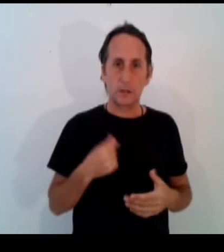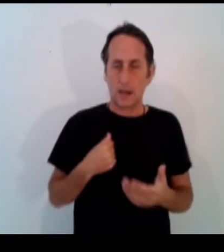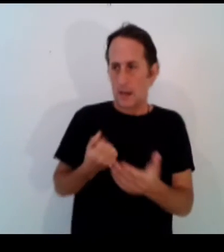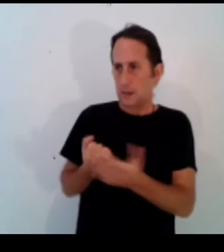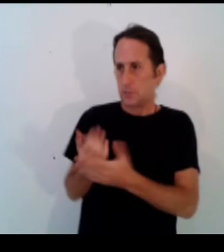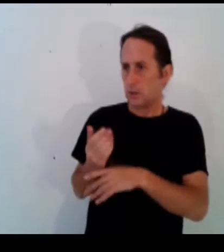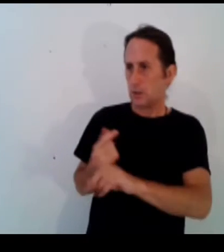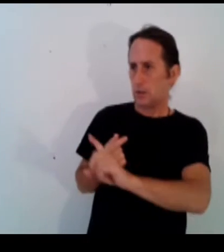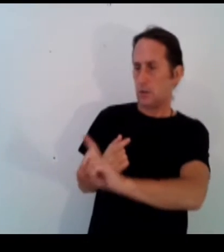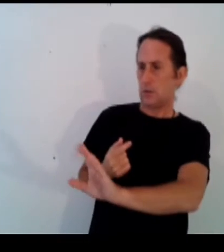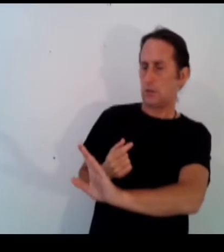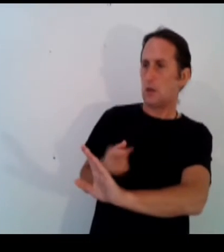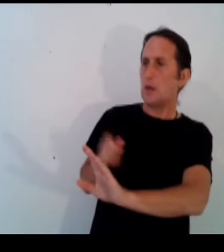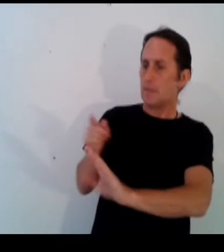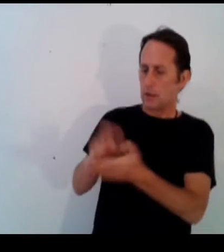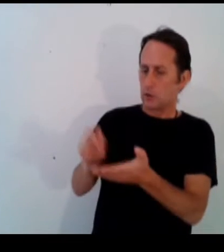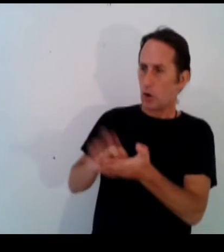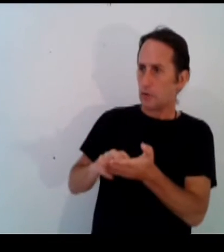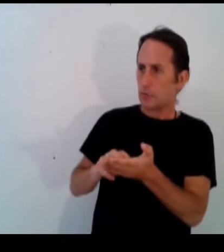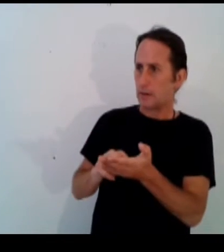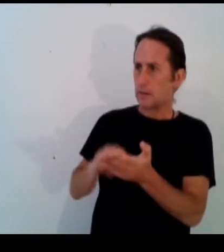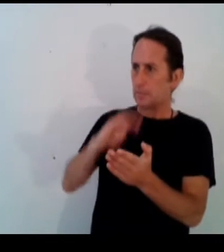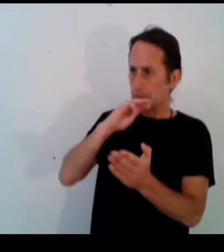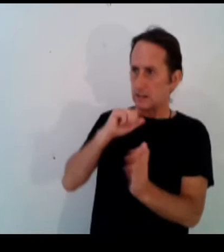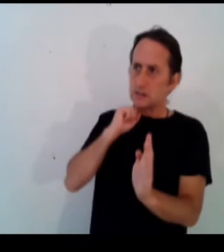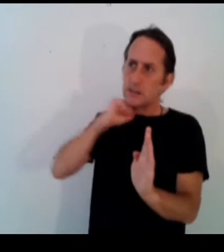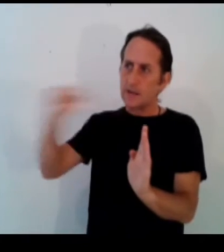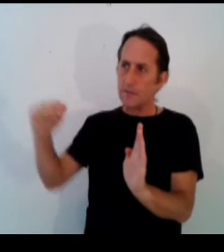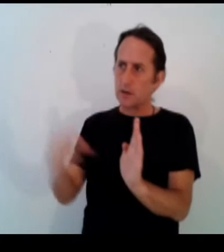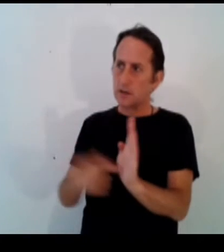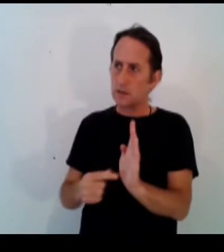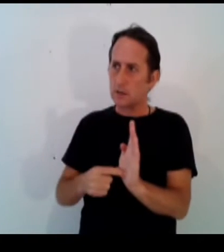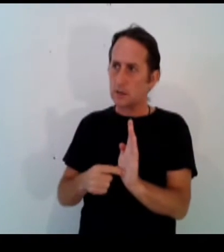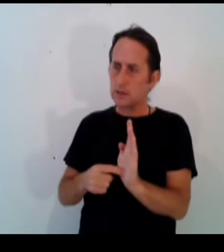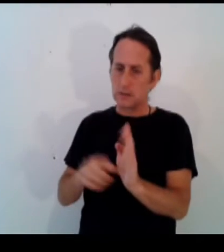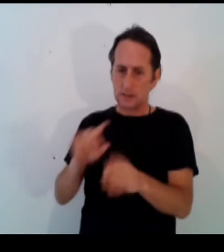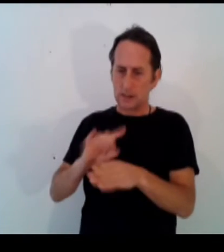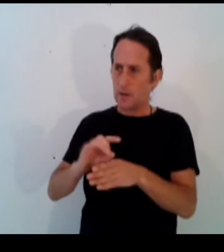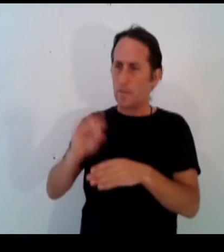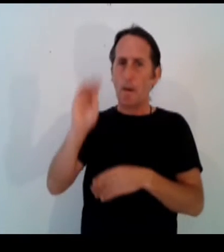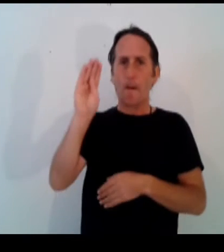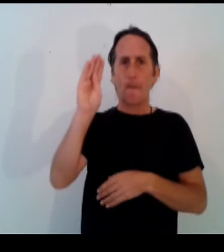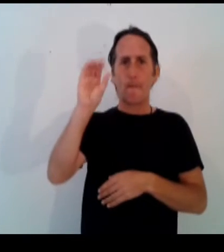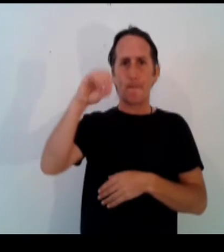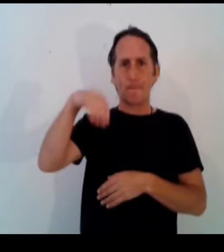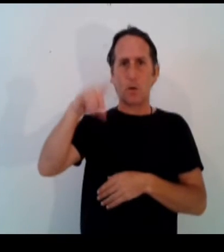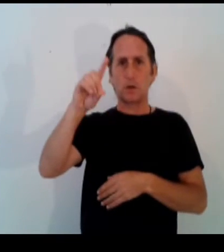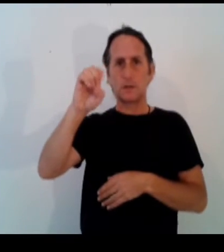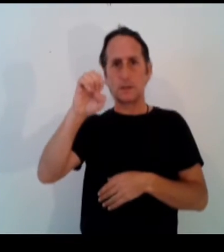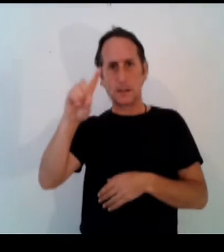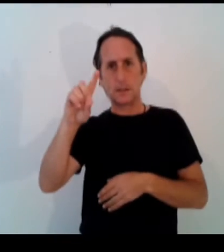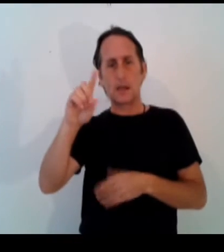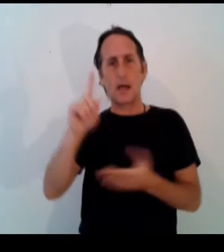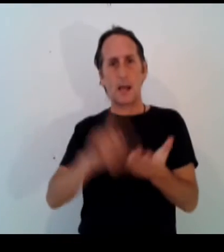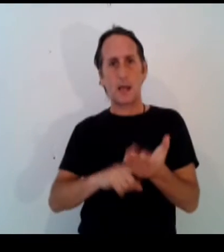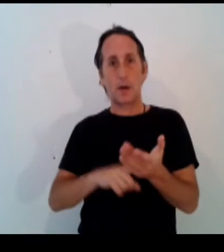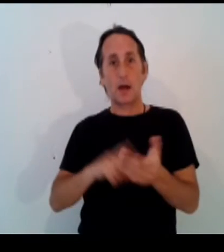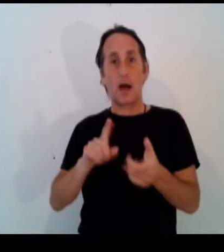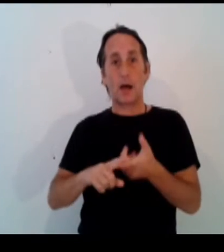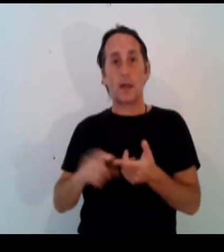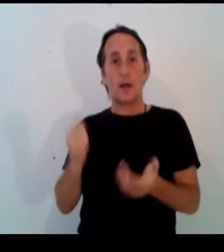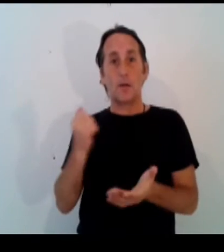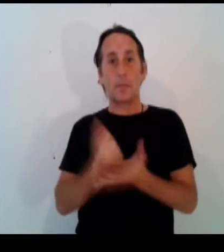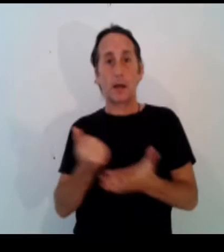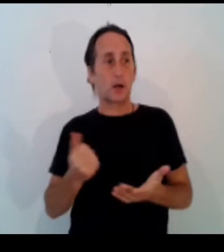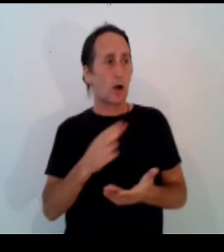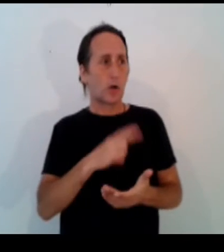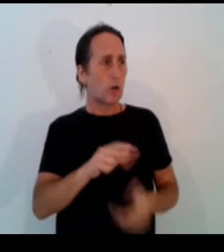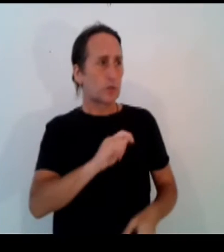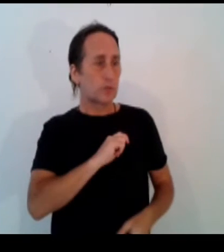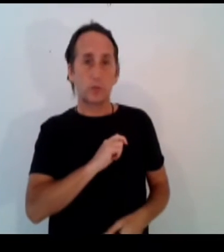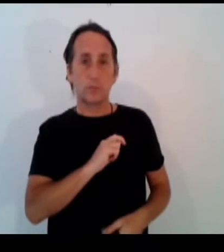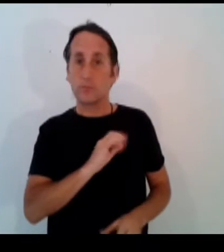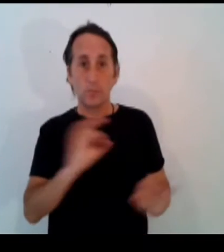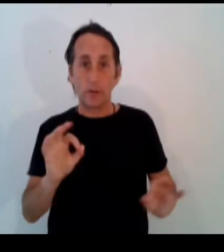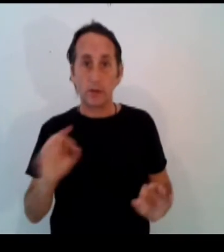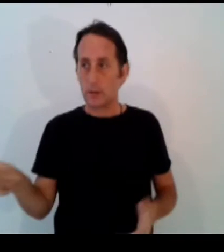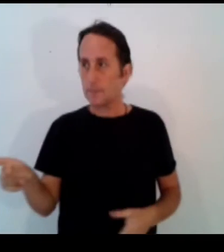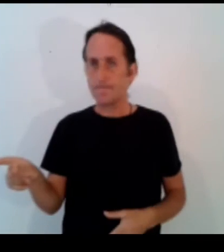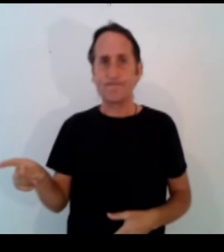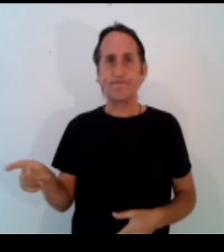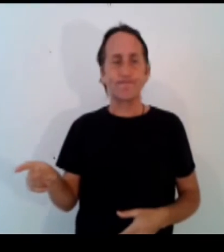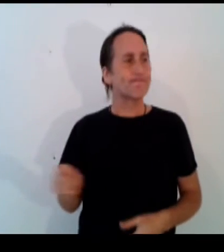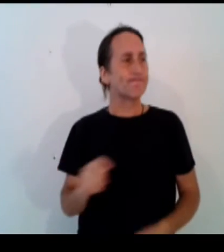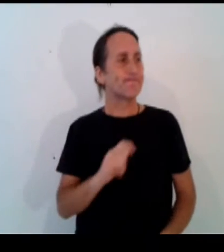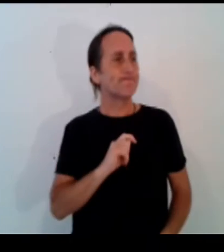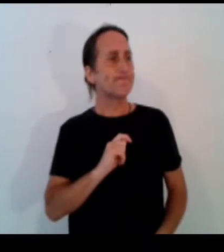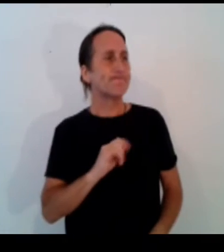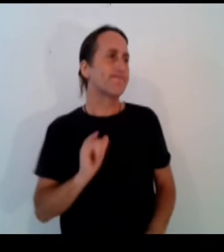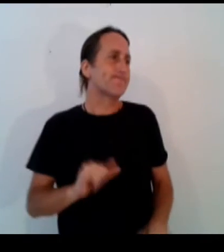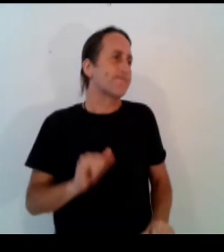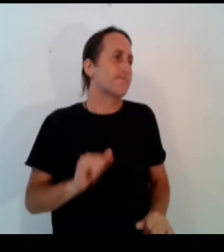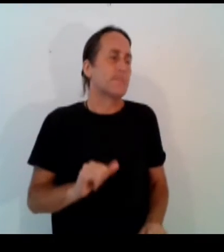I told them it was a contract of slavery it is a form of bonded labour, none of them disagreed, none of them refuted the charge against them